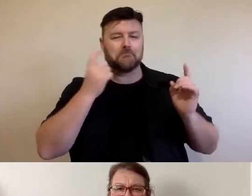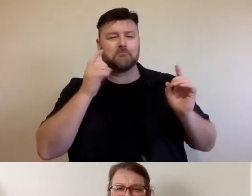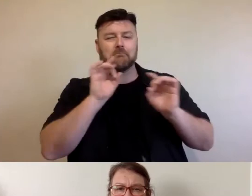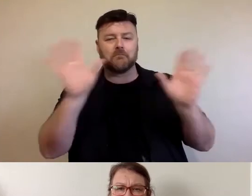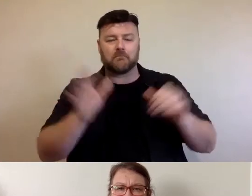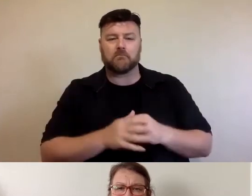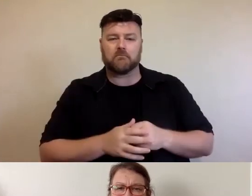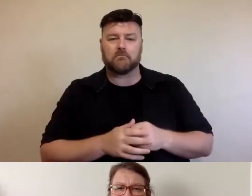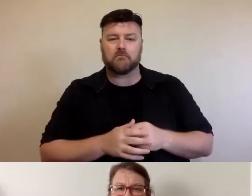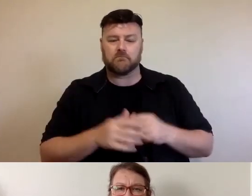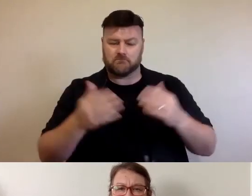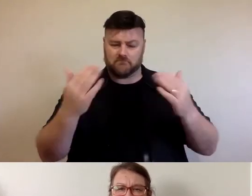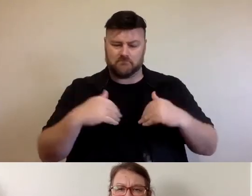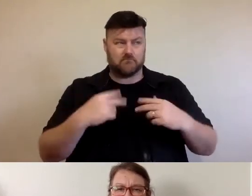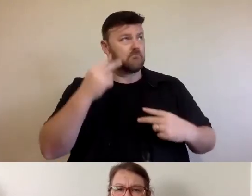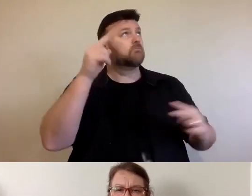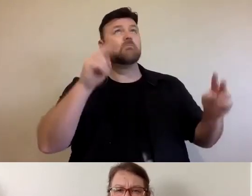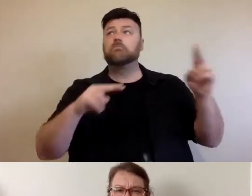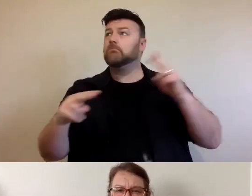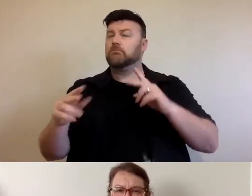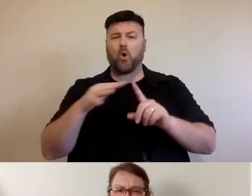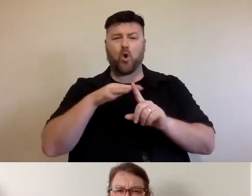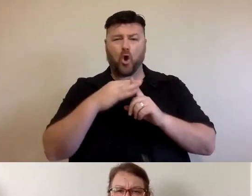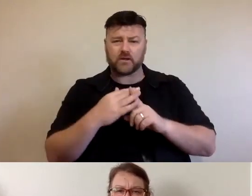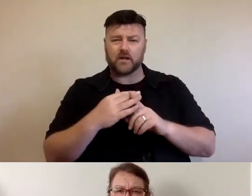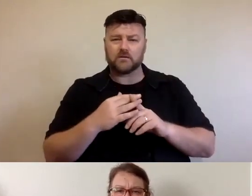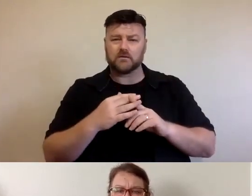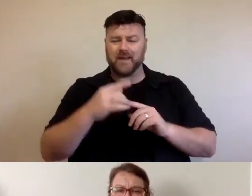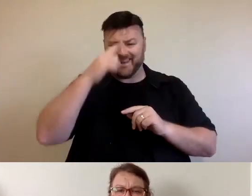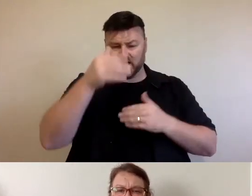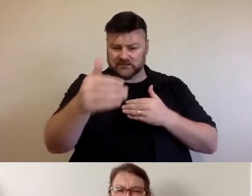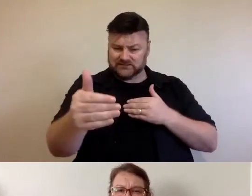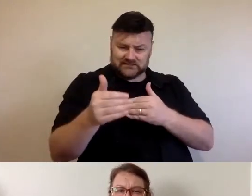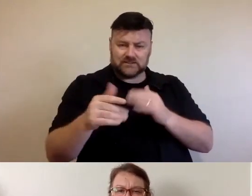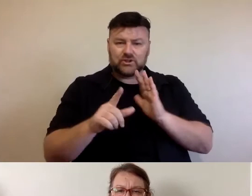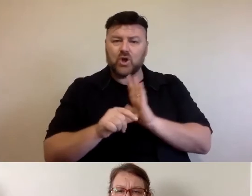Understand what's going on around you. But keep it tight in this time of uncertainty. Move into